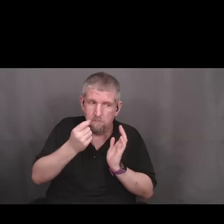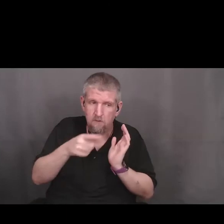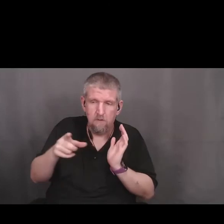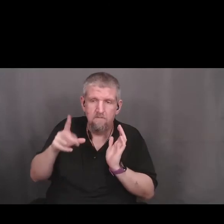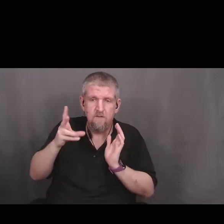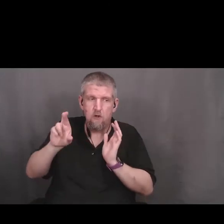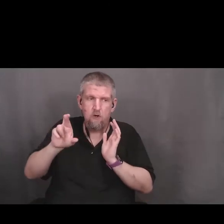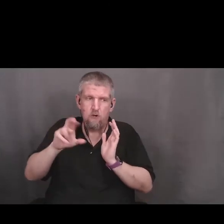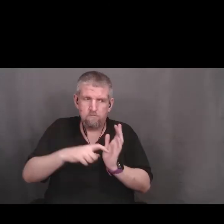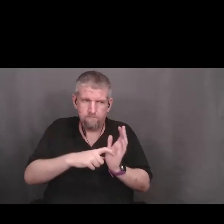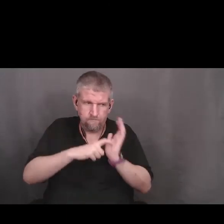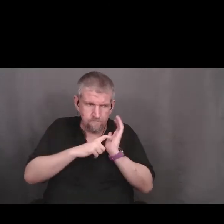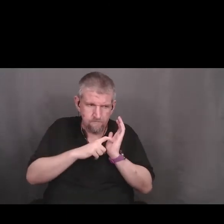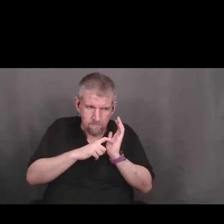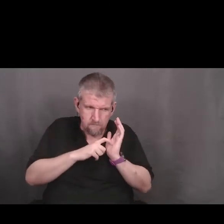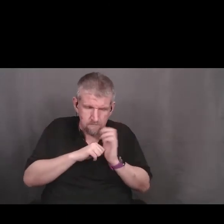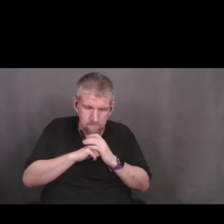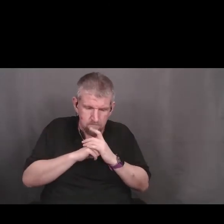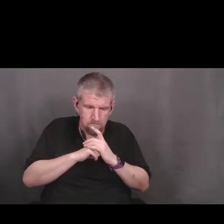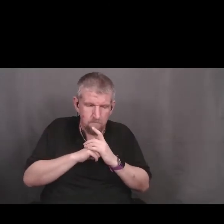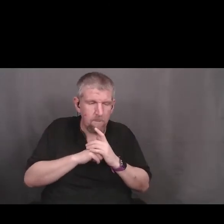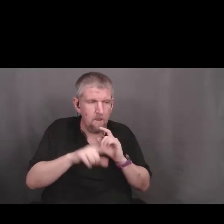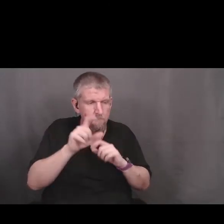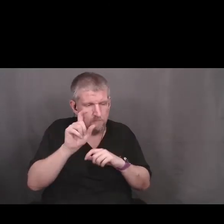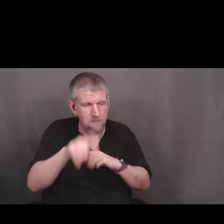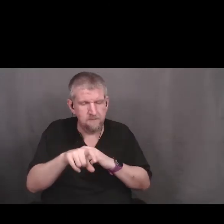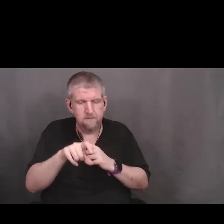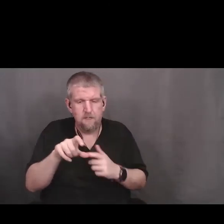vocational rehabilitation, is they're supposed to inform